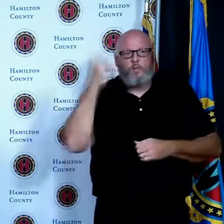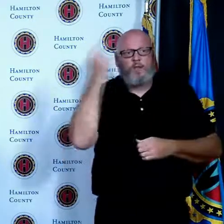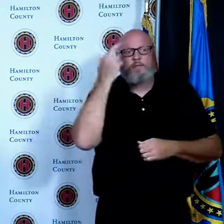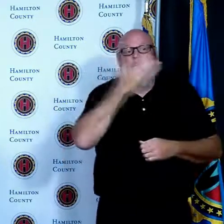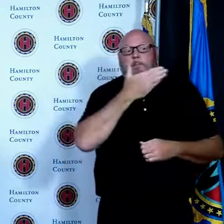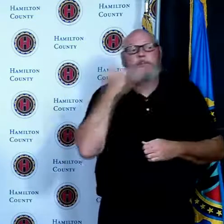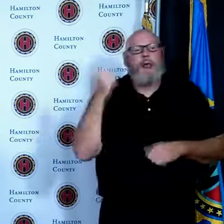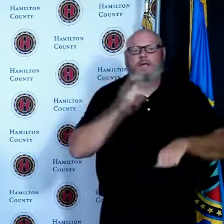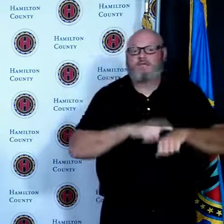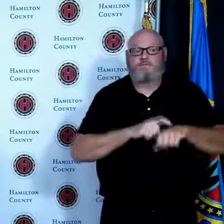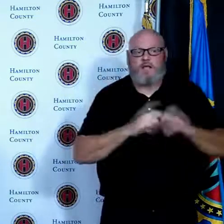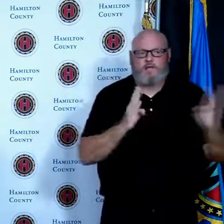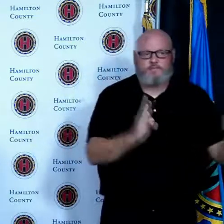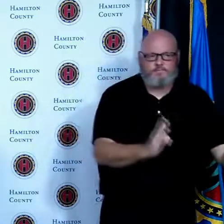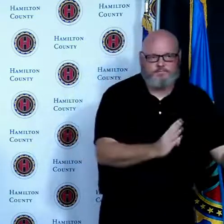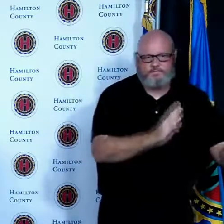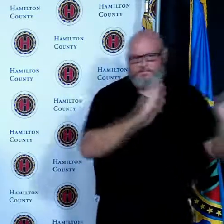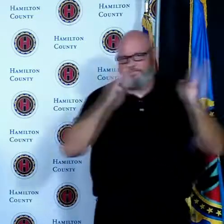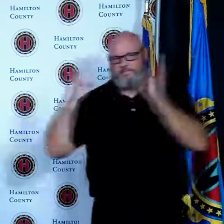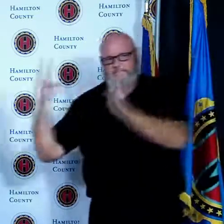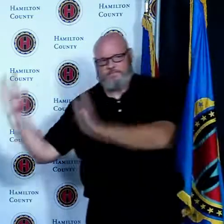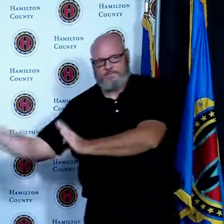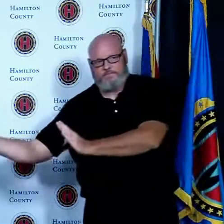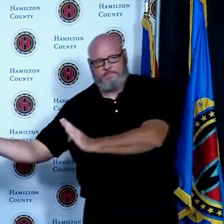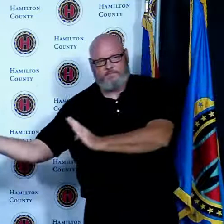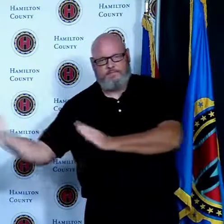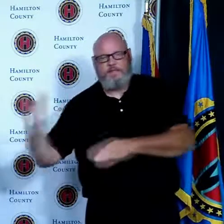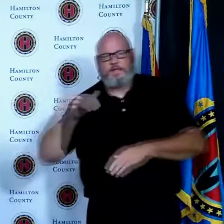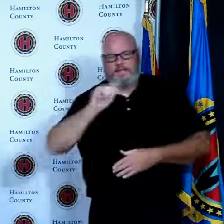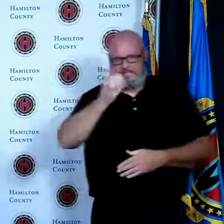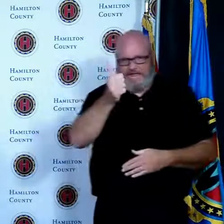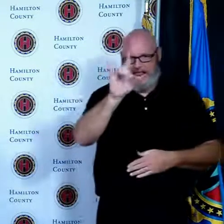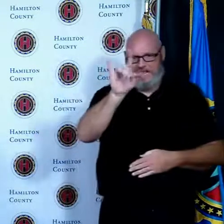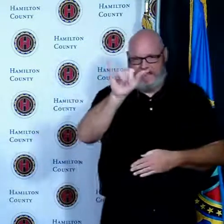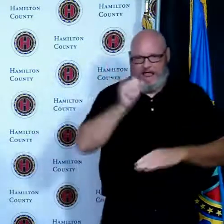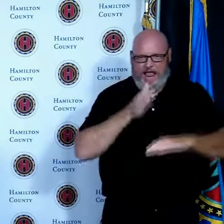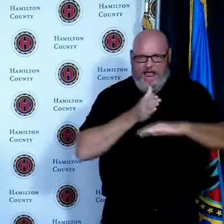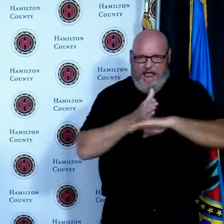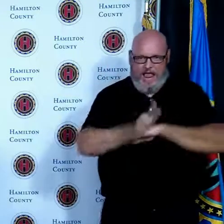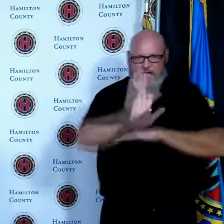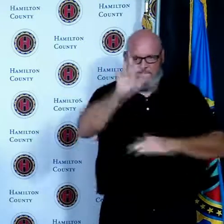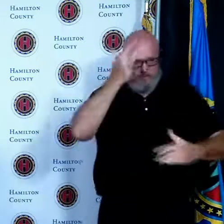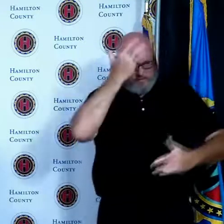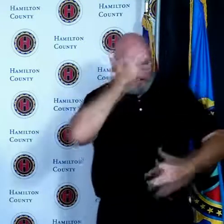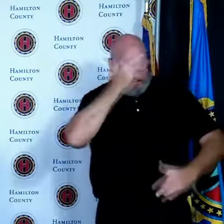for Brittany you were talking about the testing that the county is going to do with the Health Collaborative and you focused on like